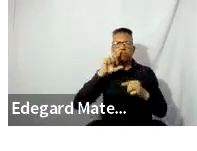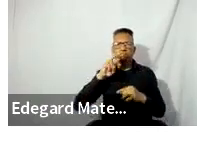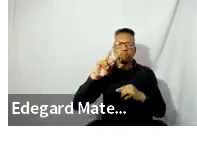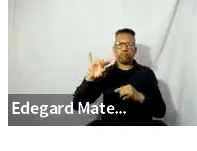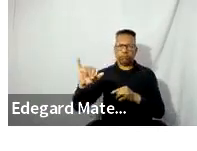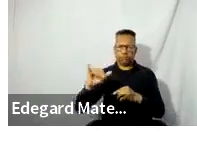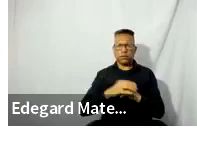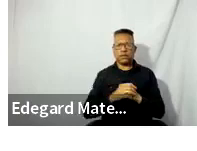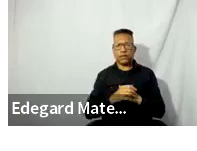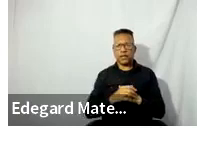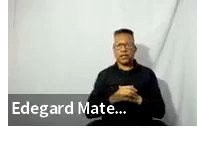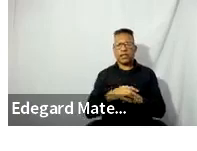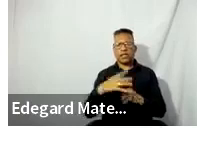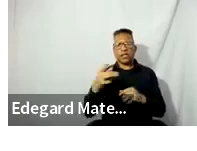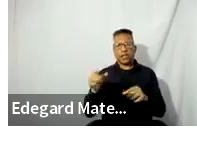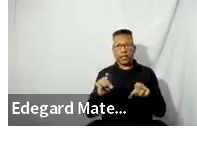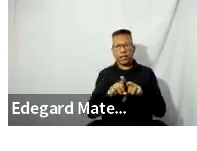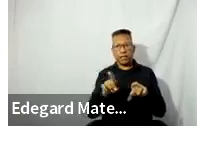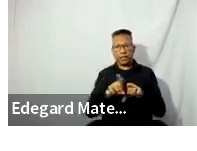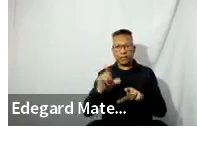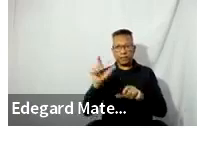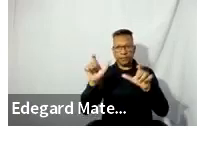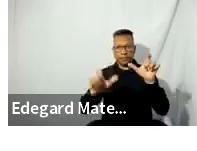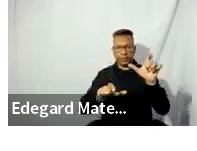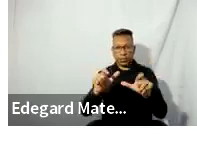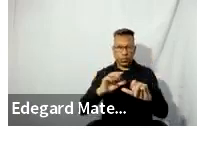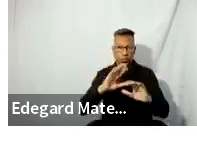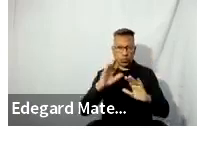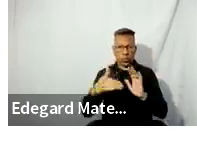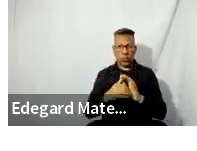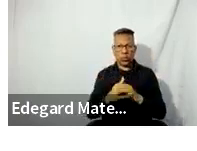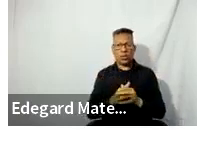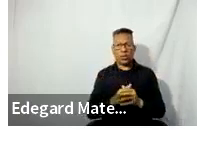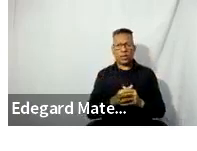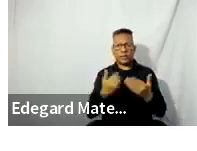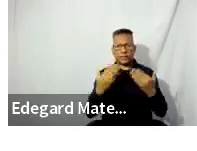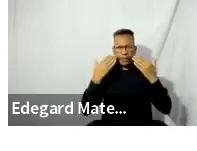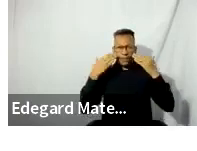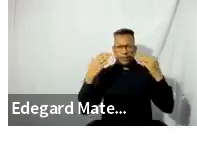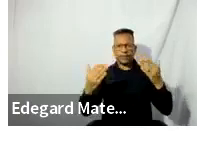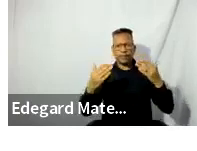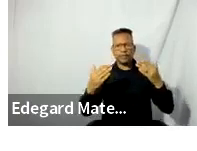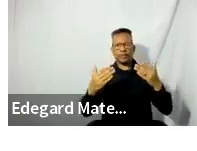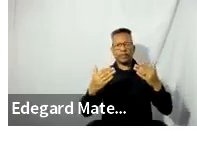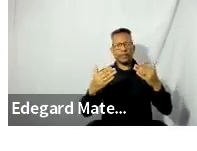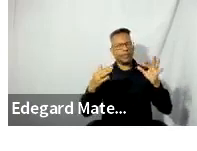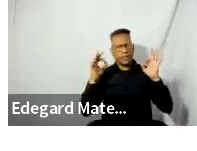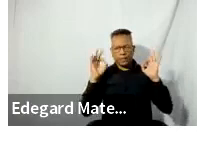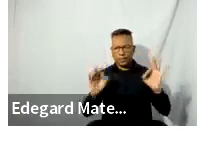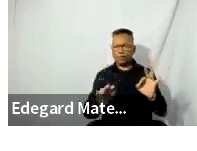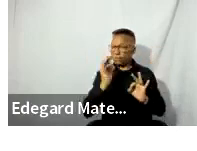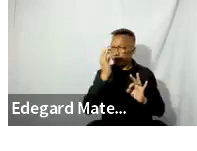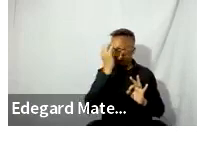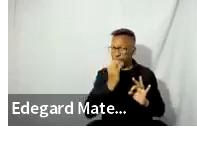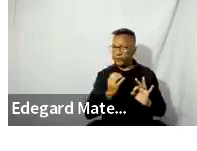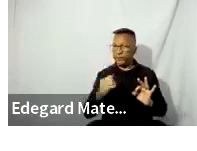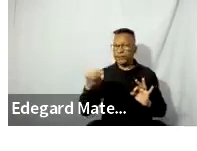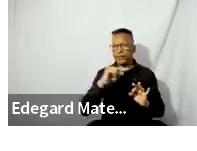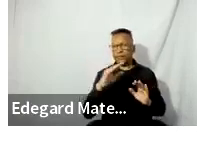nd his and and vigoski's his and and vigorous overall approach ach in taking seriously ach in taking seriously those theatrical metaphors rs, and you may be